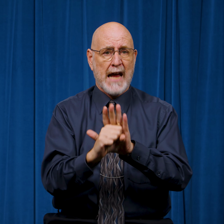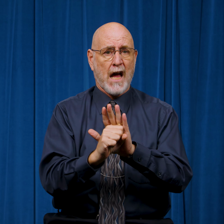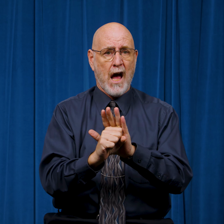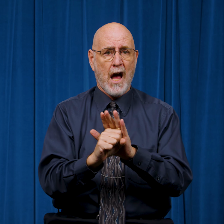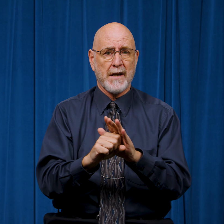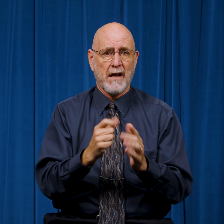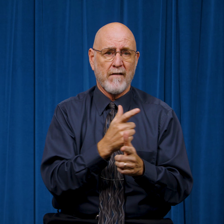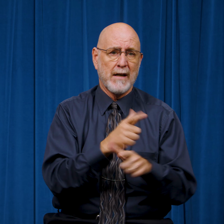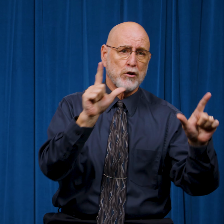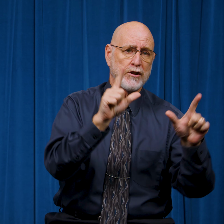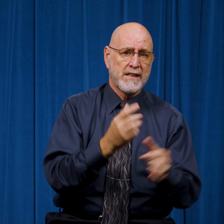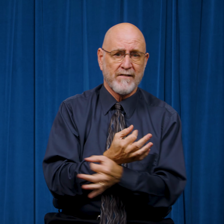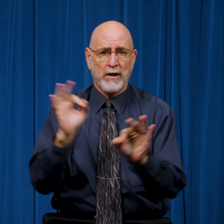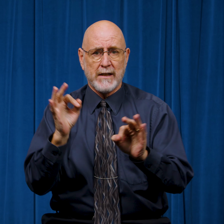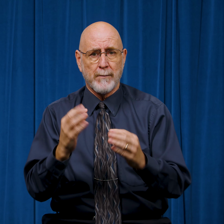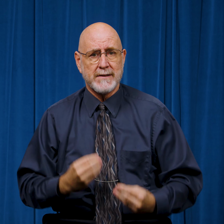and served to inspire generations,